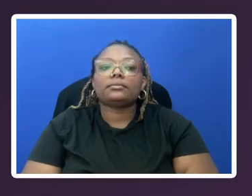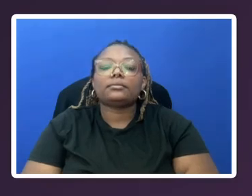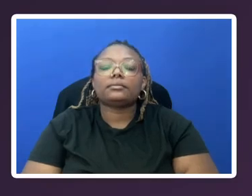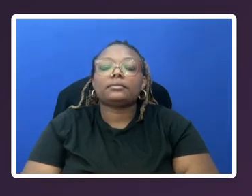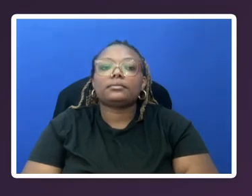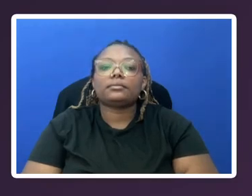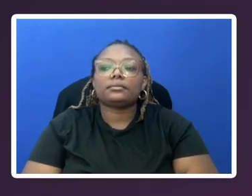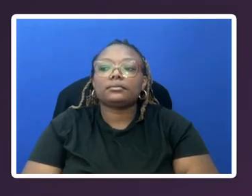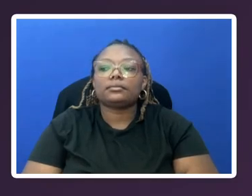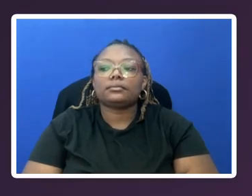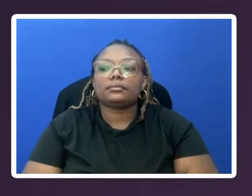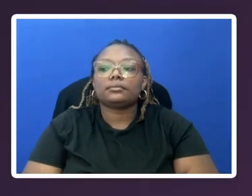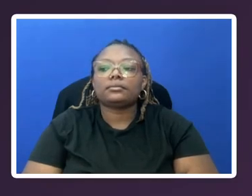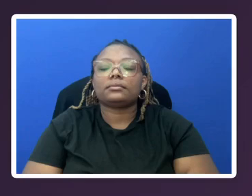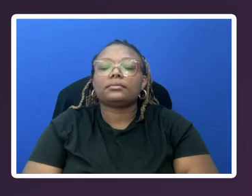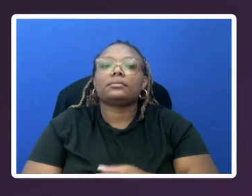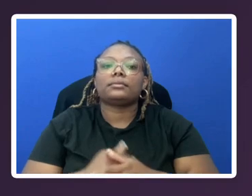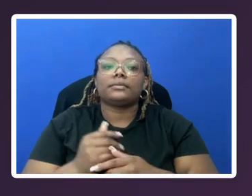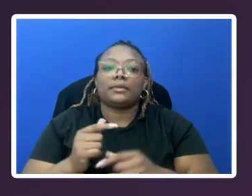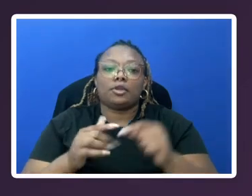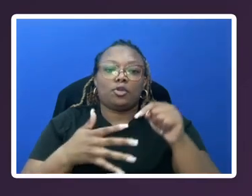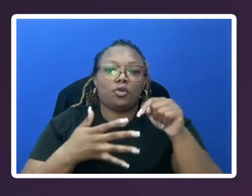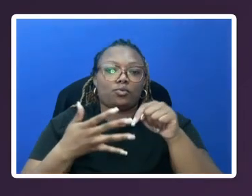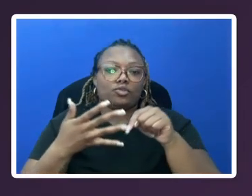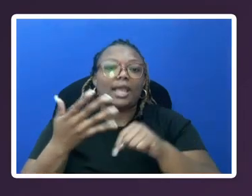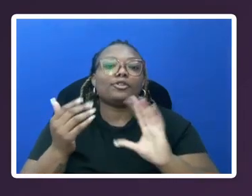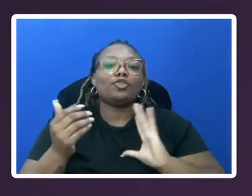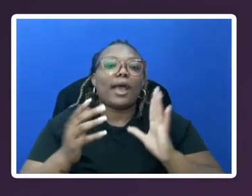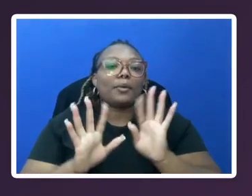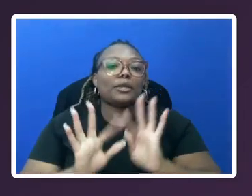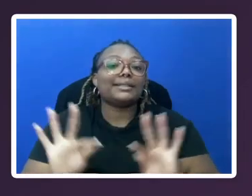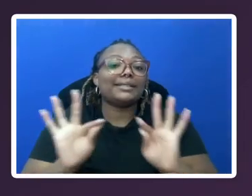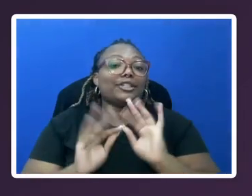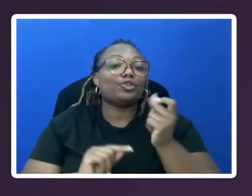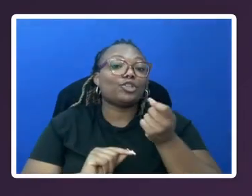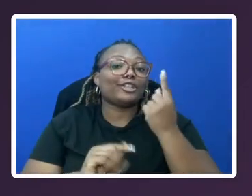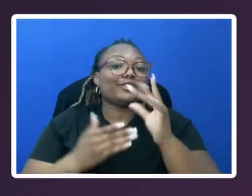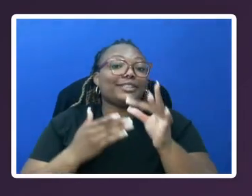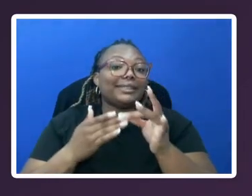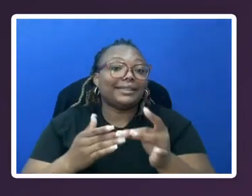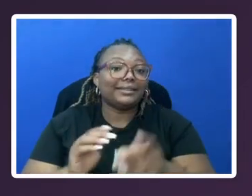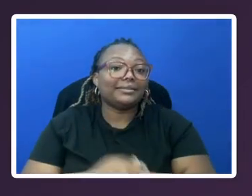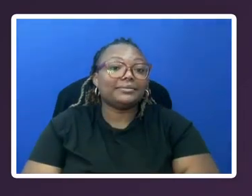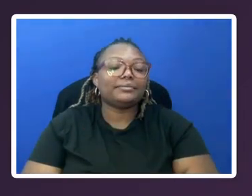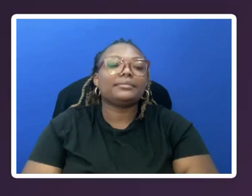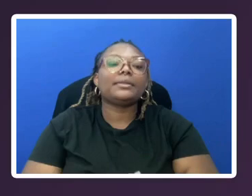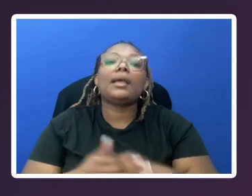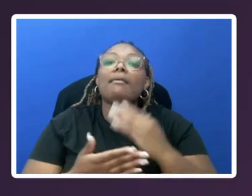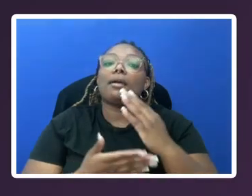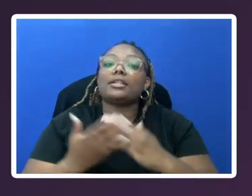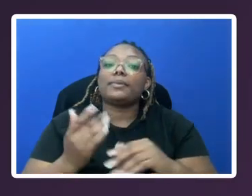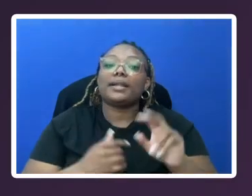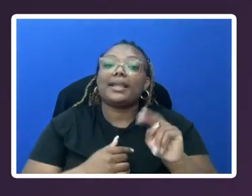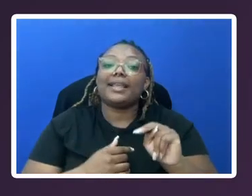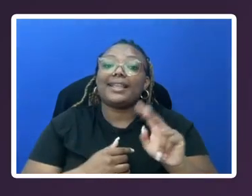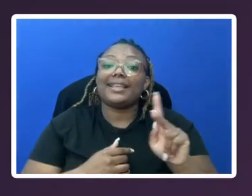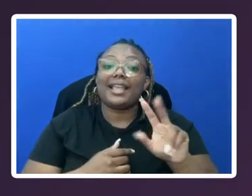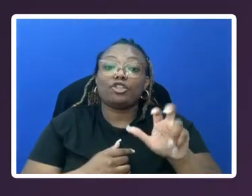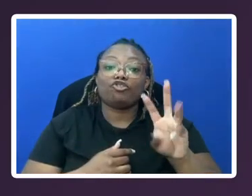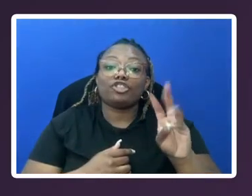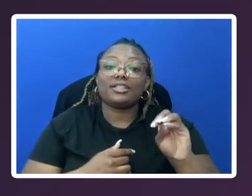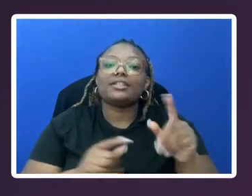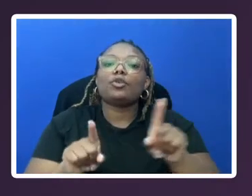Essential Understandings Guide. As part of NK360, we have also developed the Essential